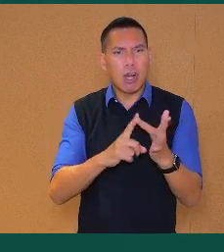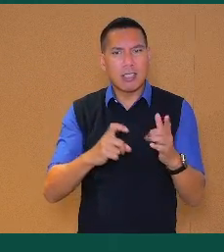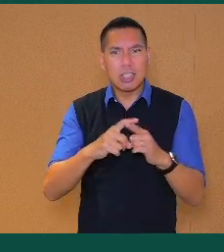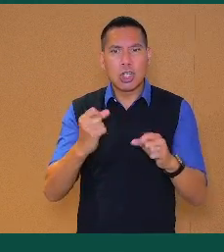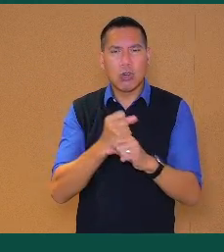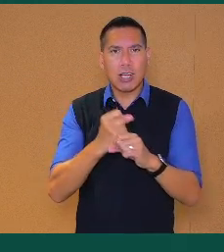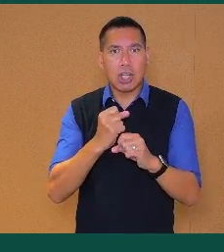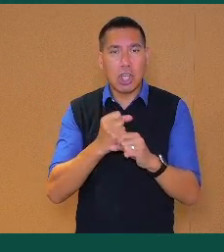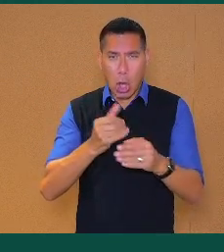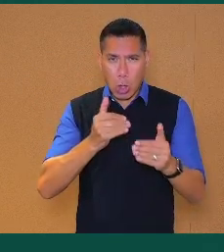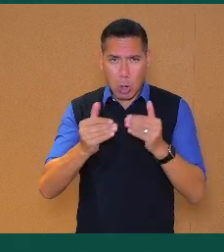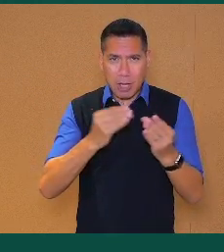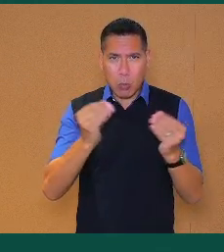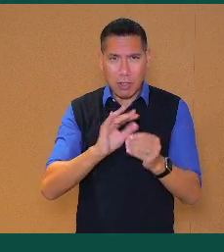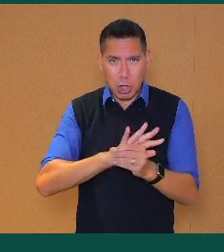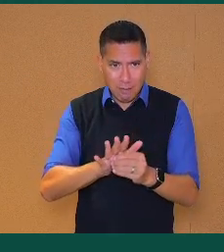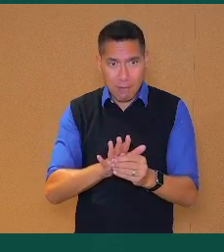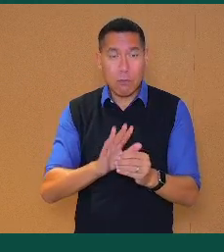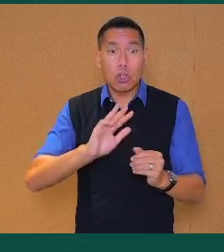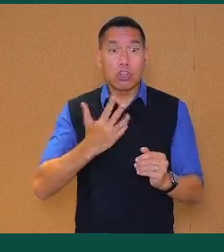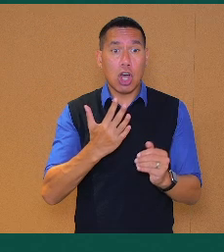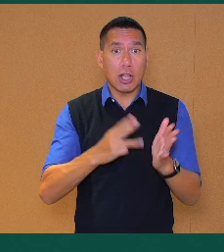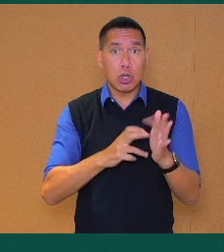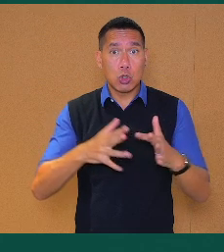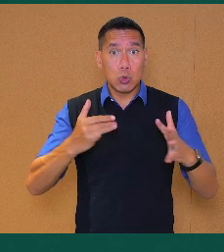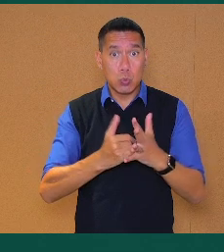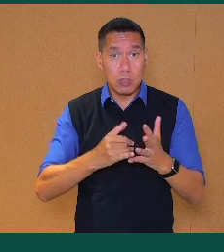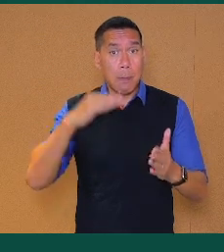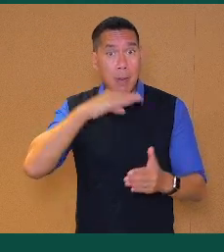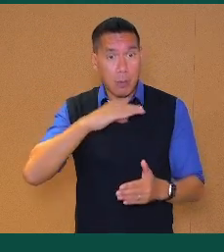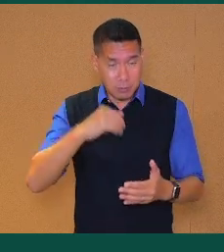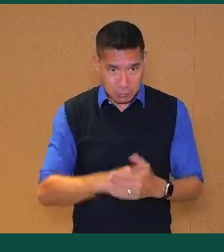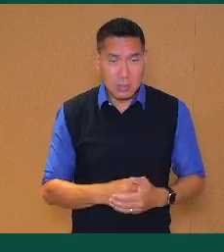9News Melbourne. It was a week- long series of positive and practical stories to help people across Victoria to maintain their health, amid a frightening global health